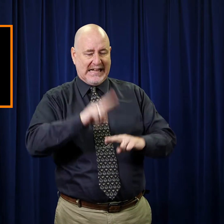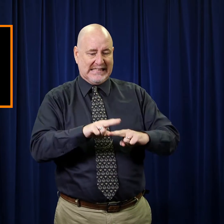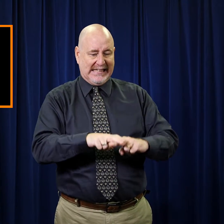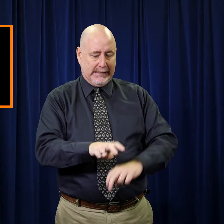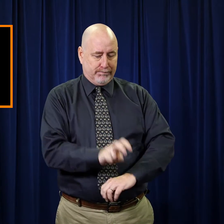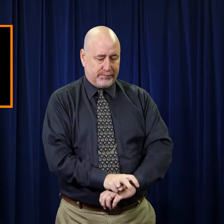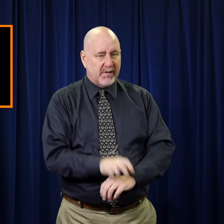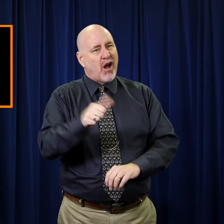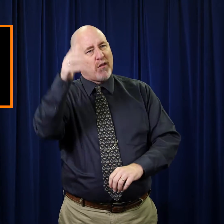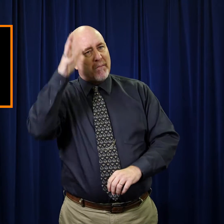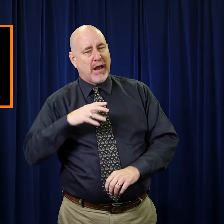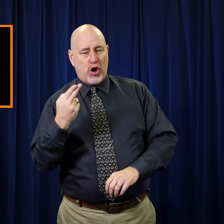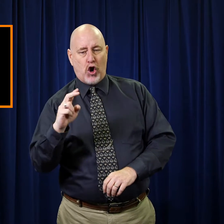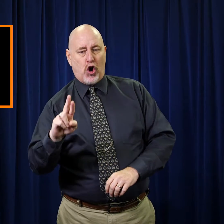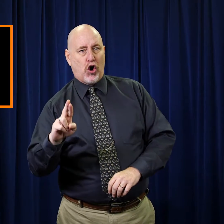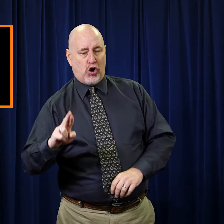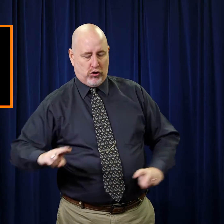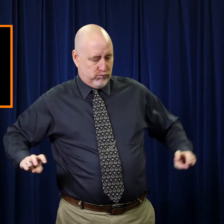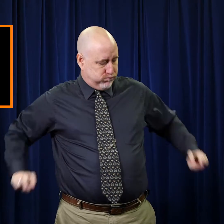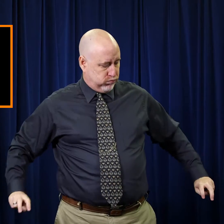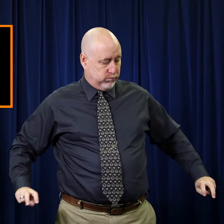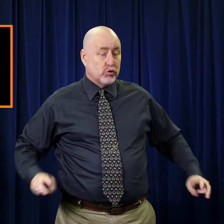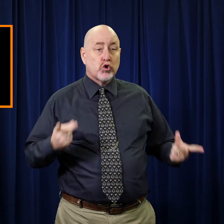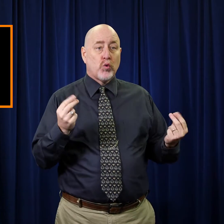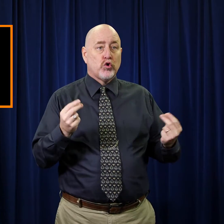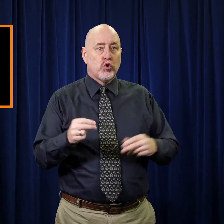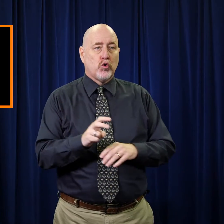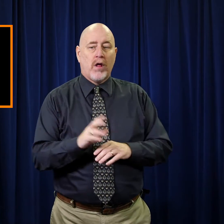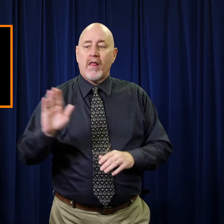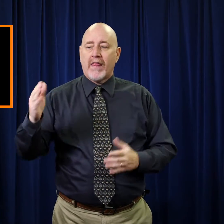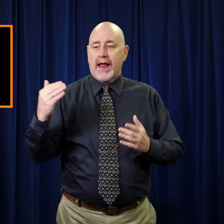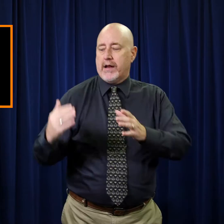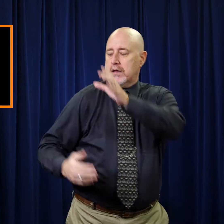get a seat for Moses and he sits down and they hold up on their shoulders—they